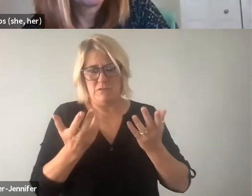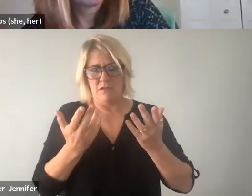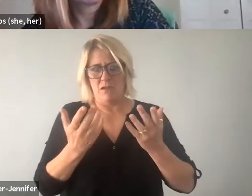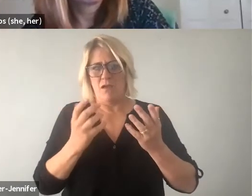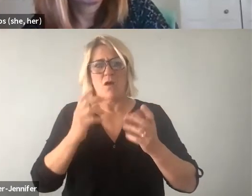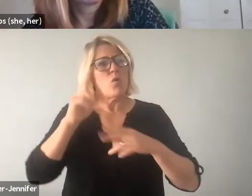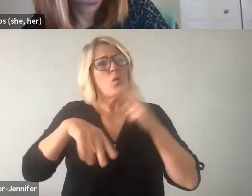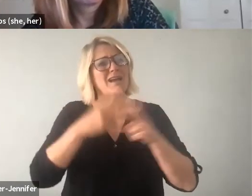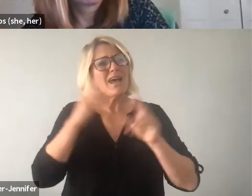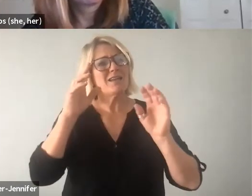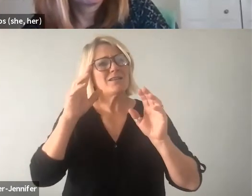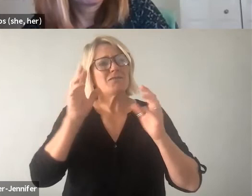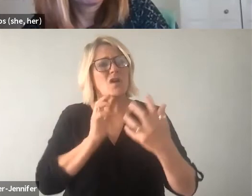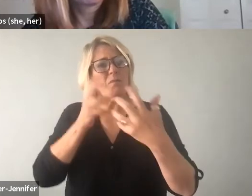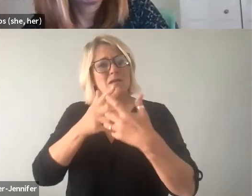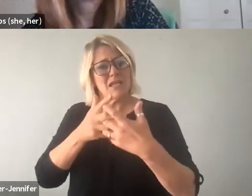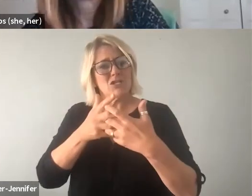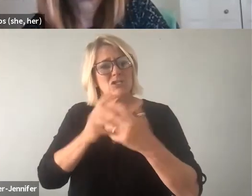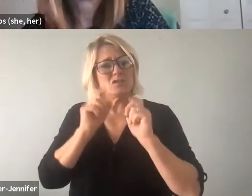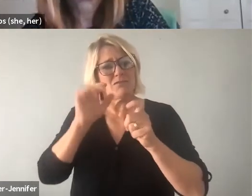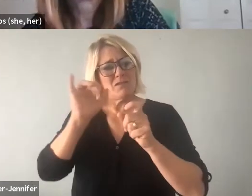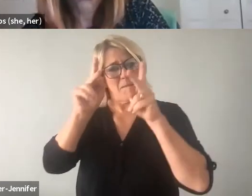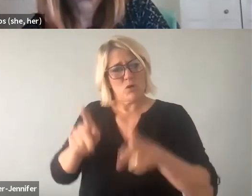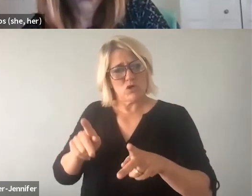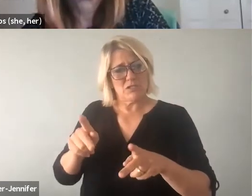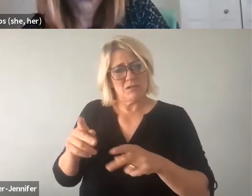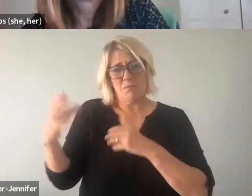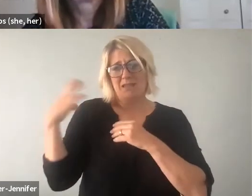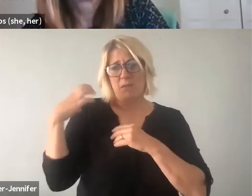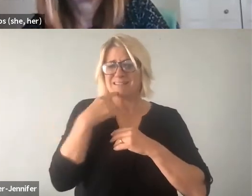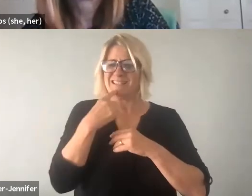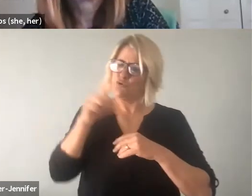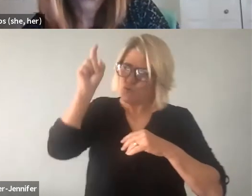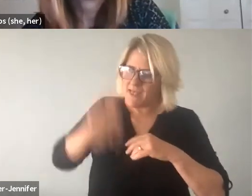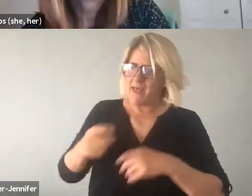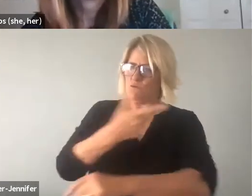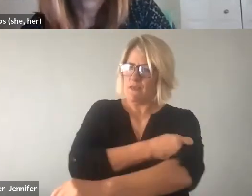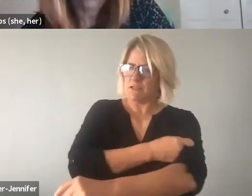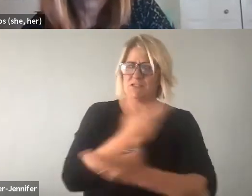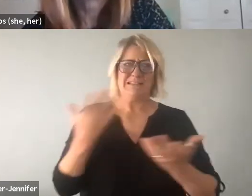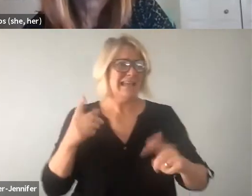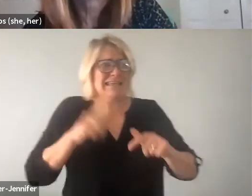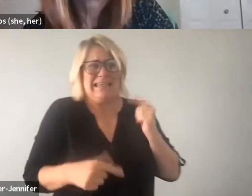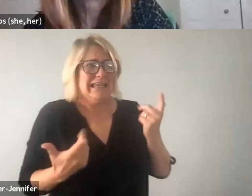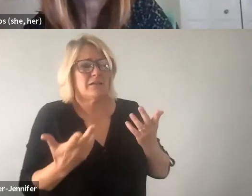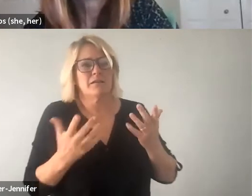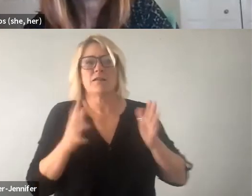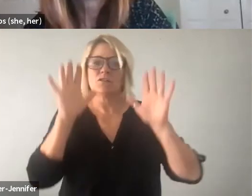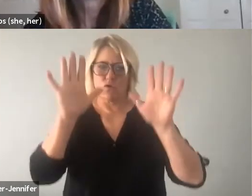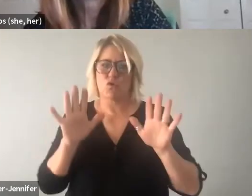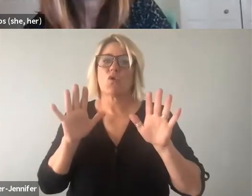to some type of an underlying condition, what kind of accommodations can be given to that person if the